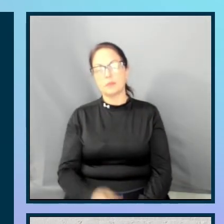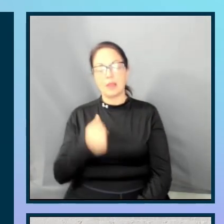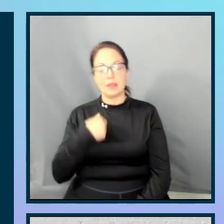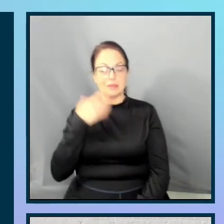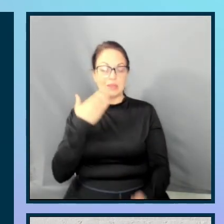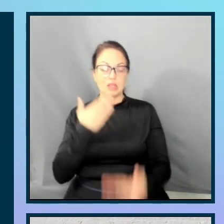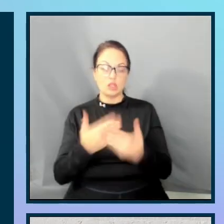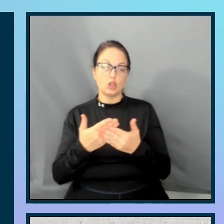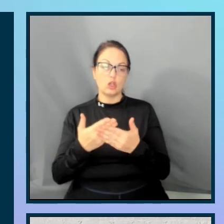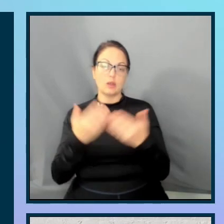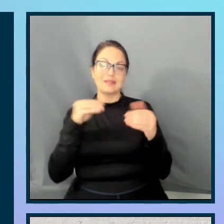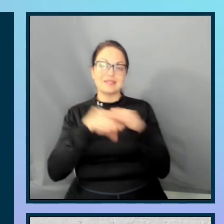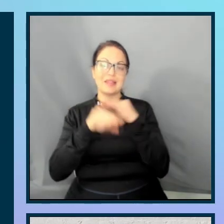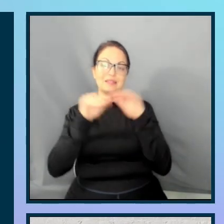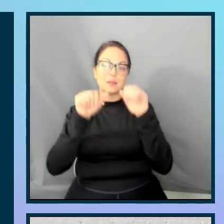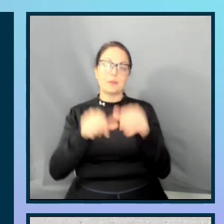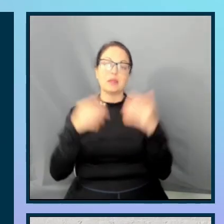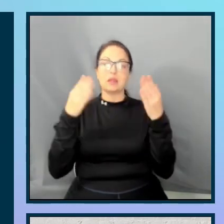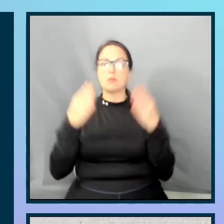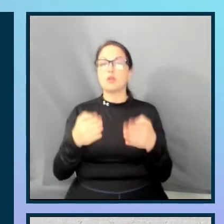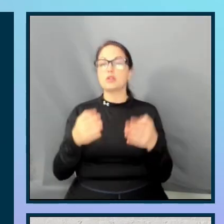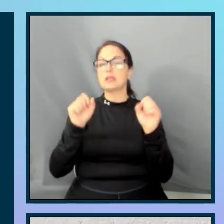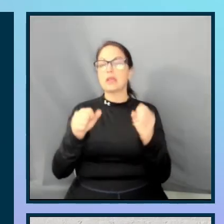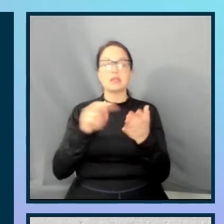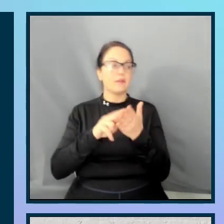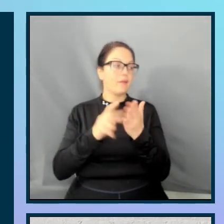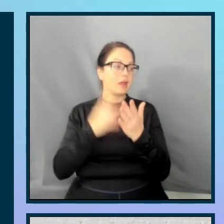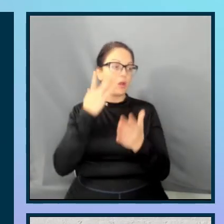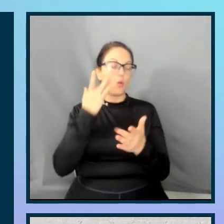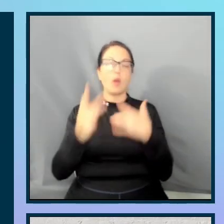can define why they're enthusiastic about accessibility.